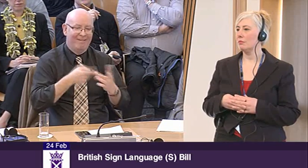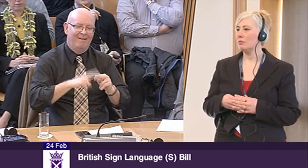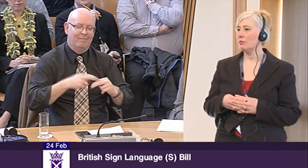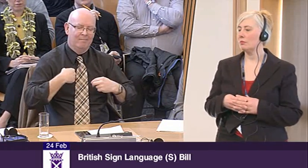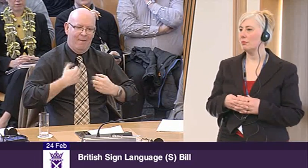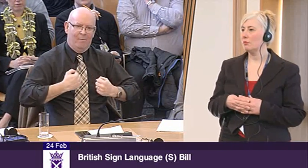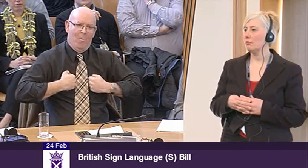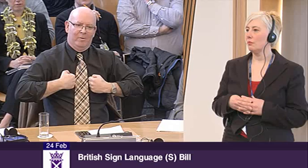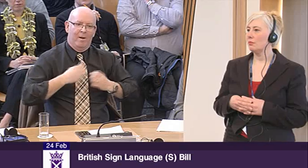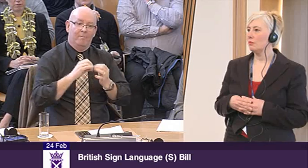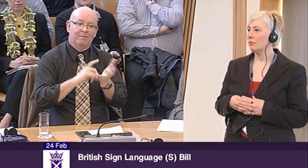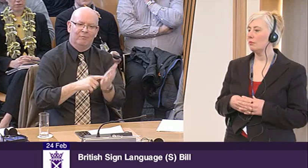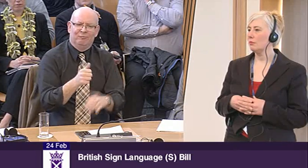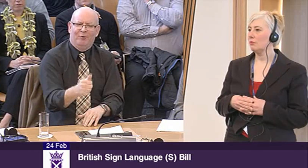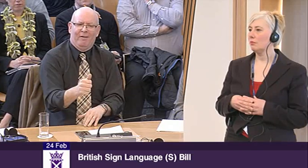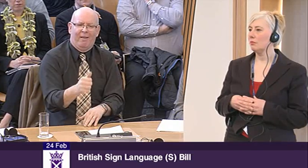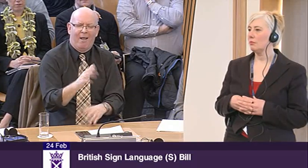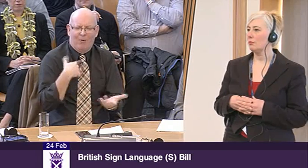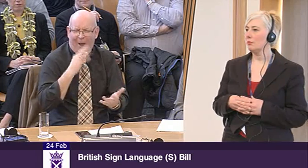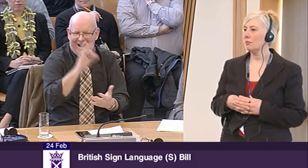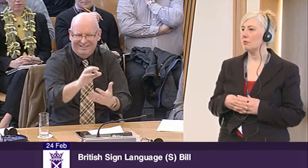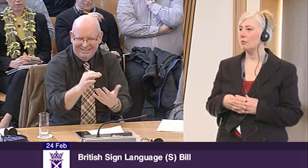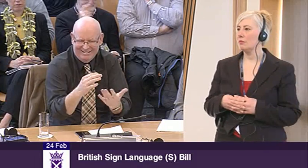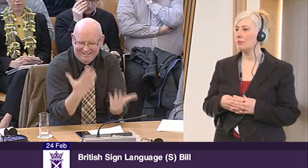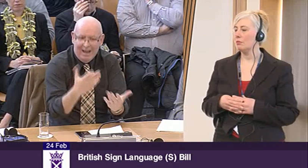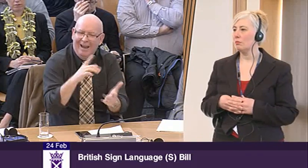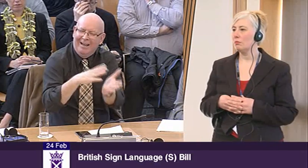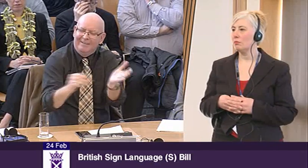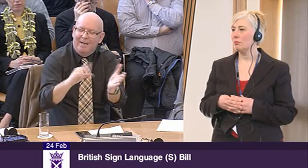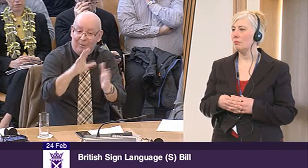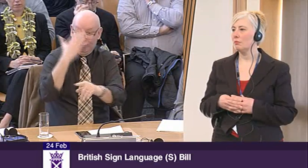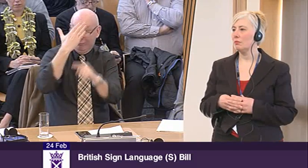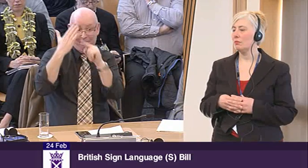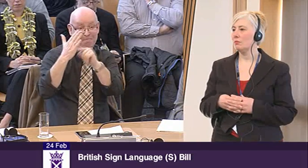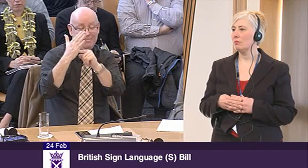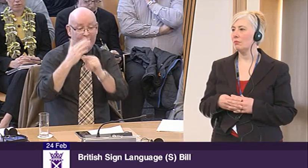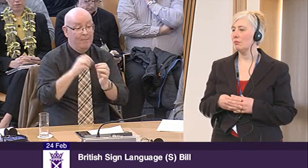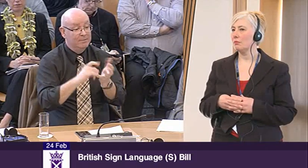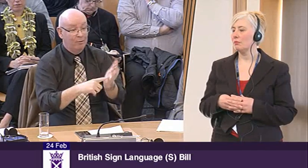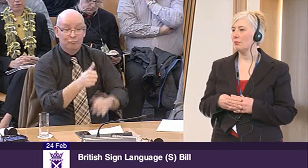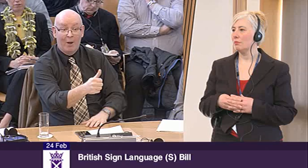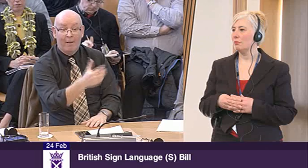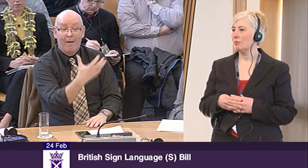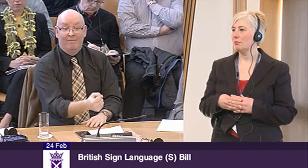Education is the most important issue. I have a dream of a BSL channel, although that might